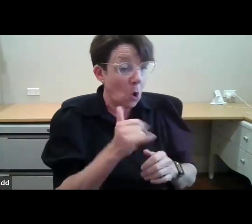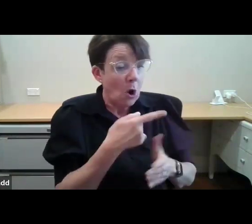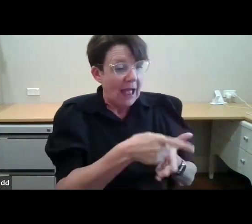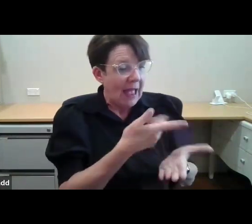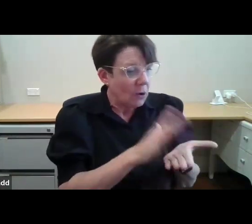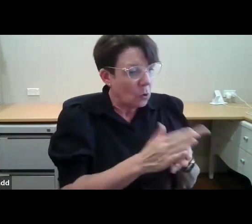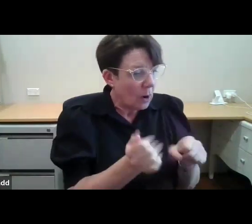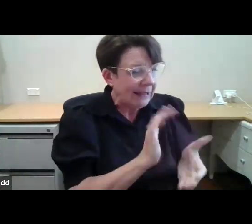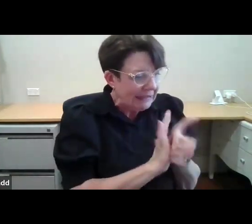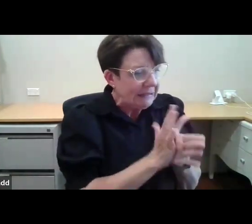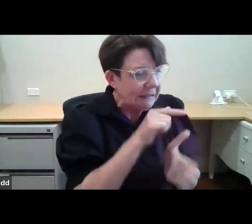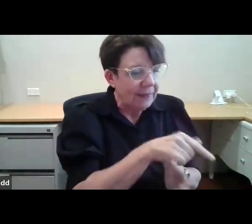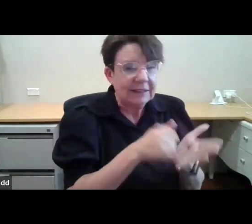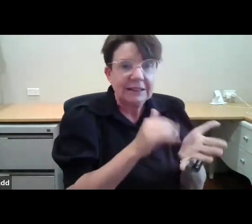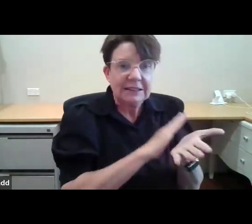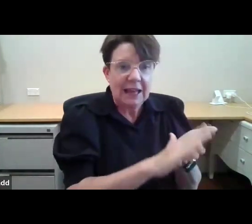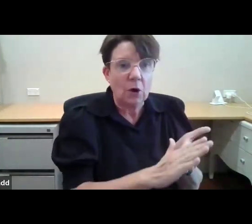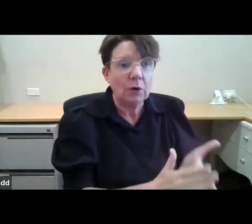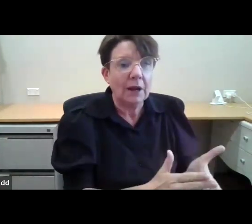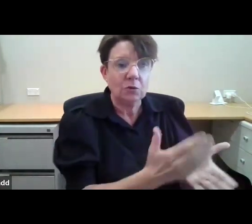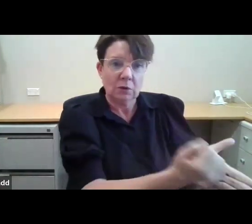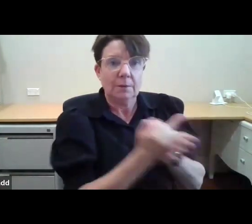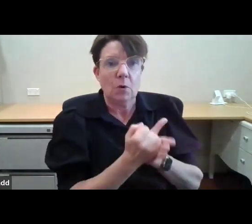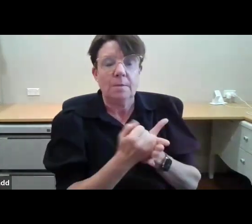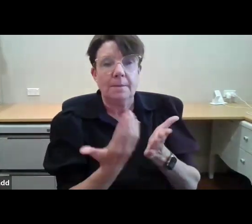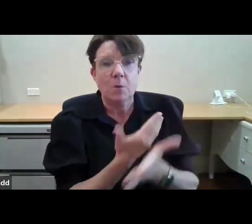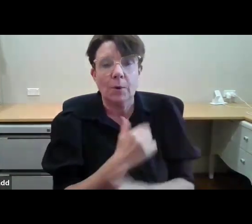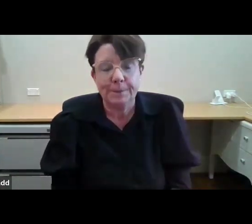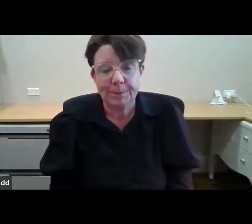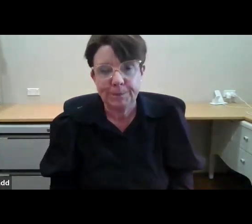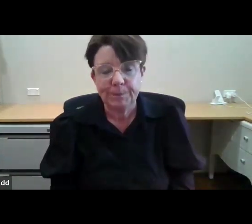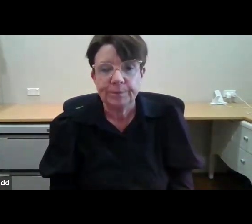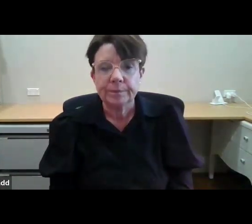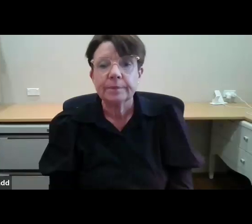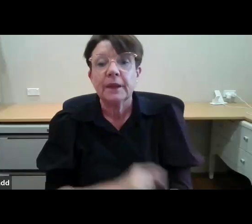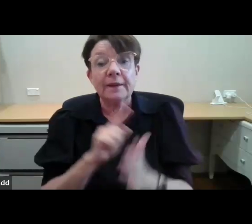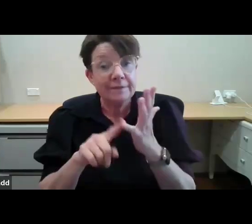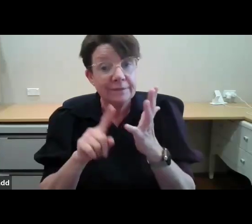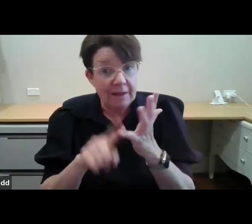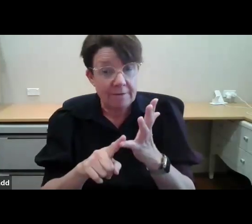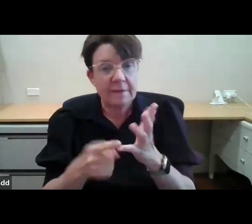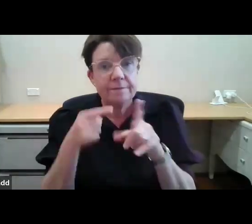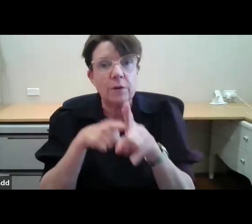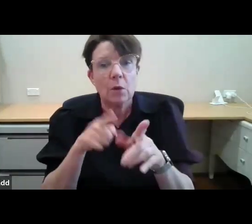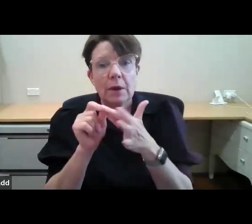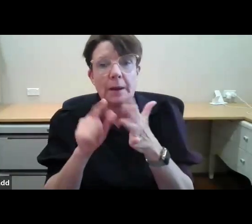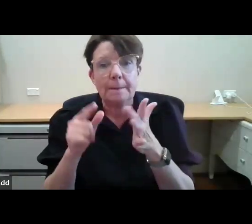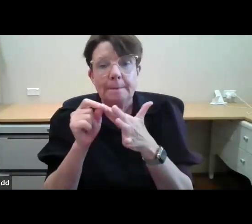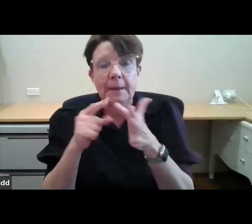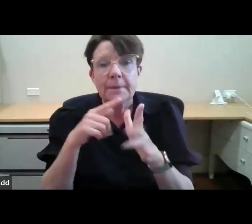me? And the final point which I think picks up a mono Pippa's important points is to integrate climate change into our